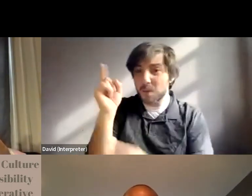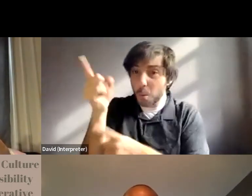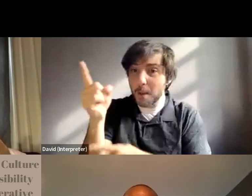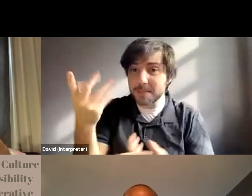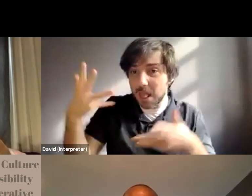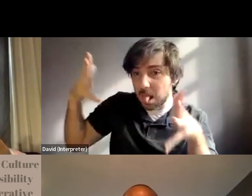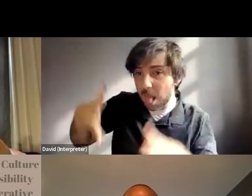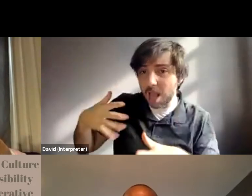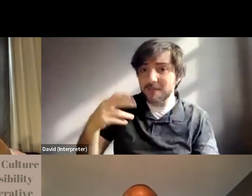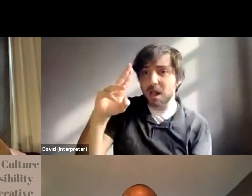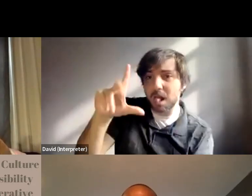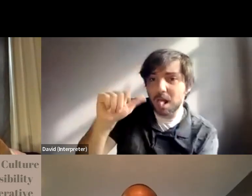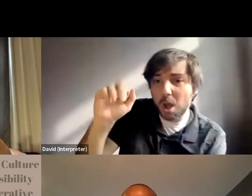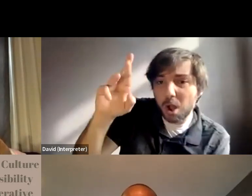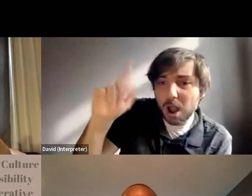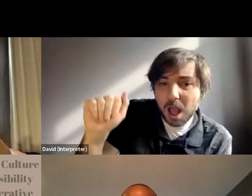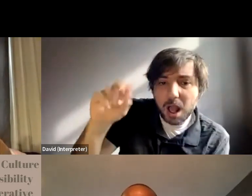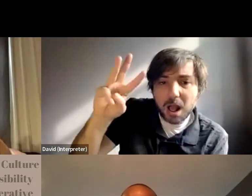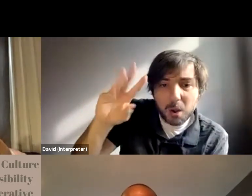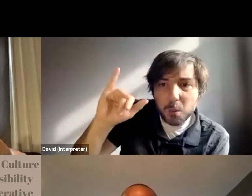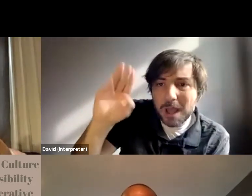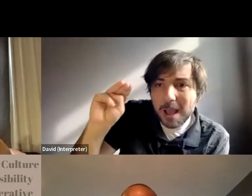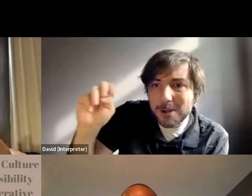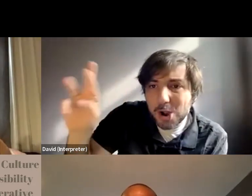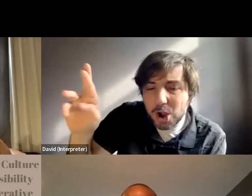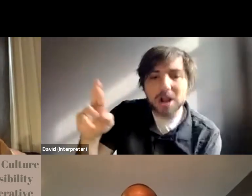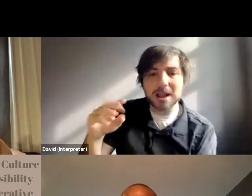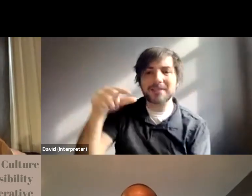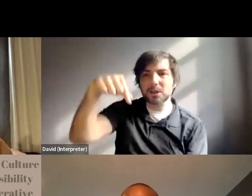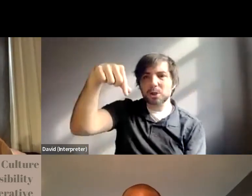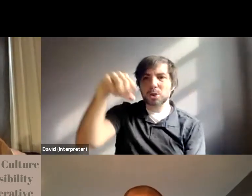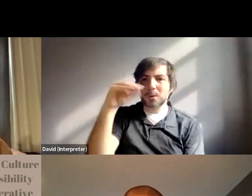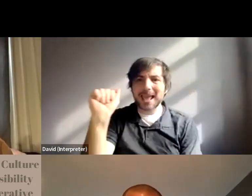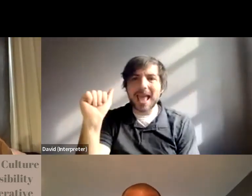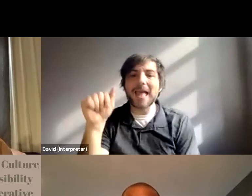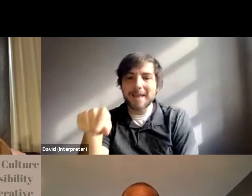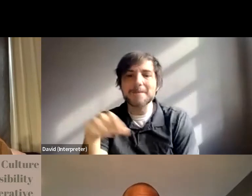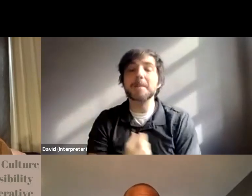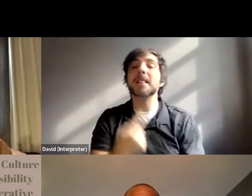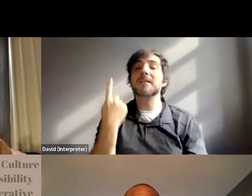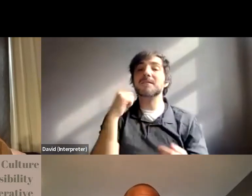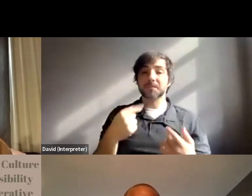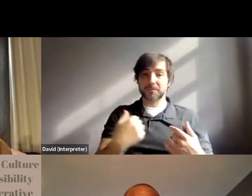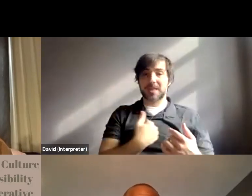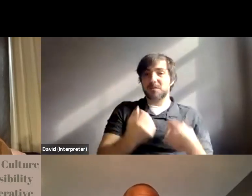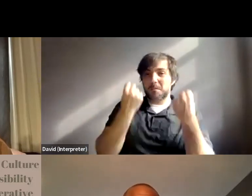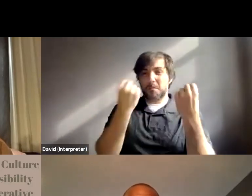Laura whimmer in the Q&A from someone with multiple limitations with disabilities, there are combinations